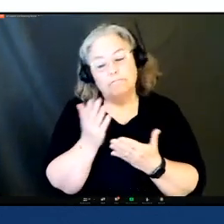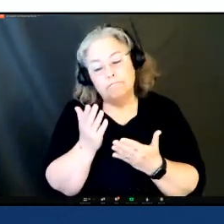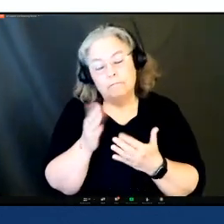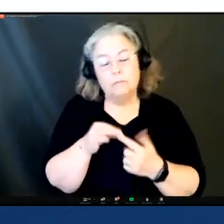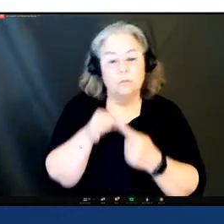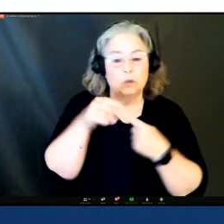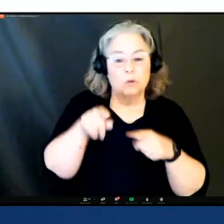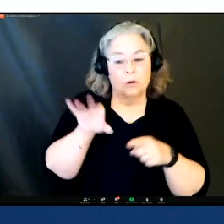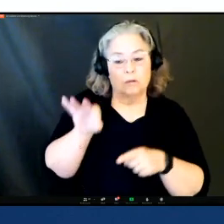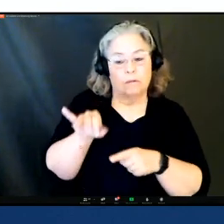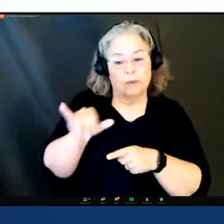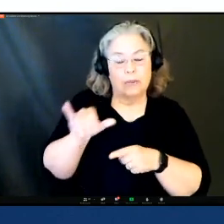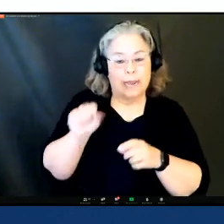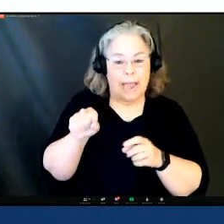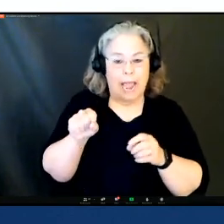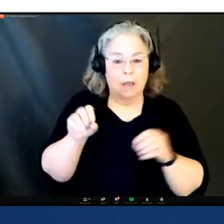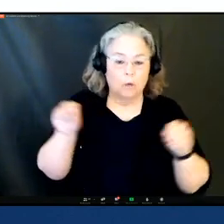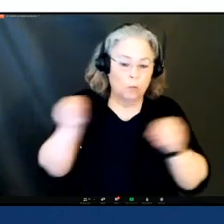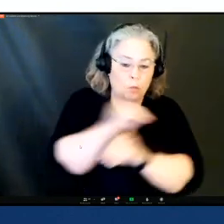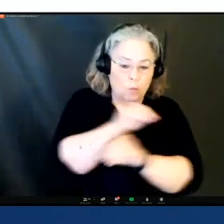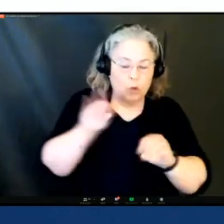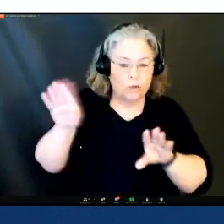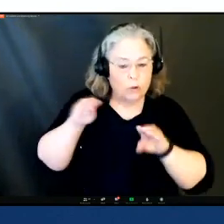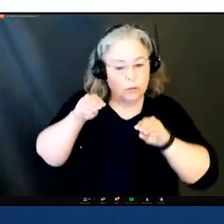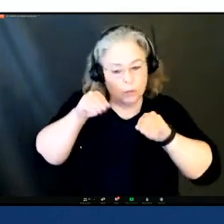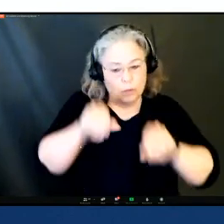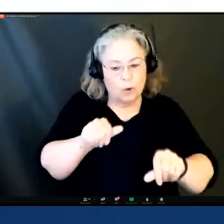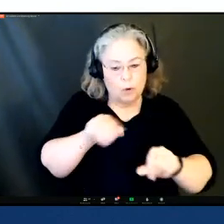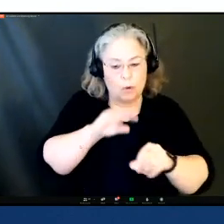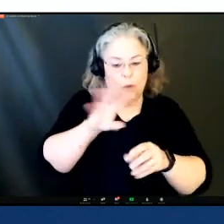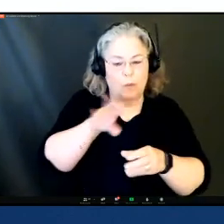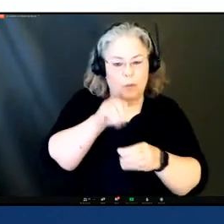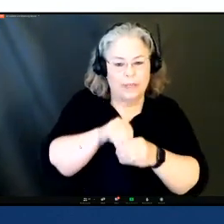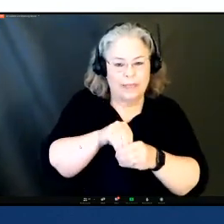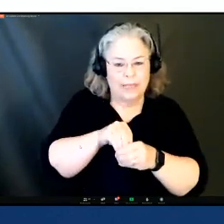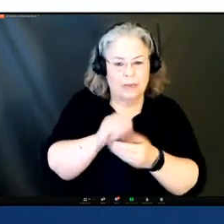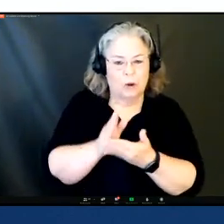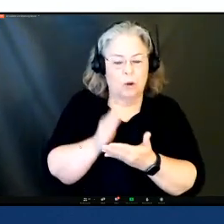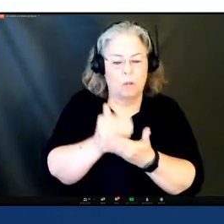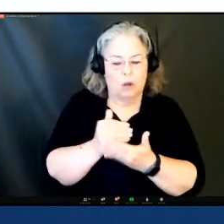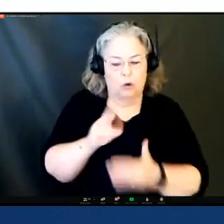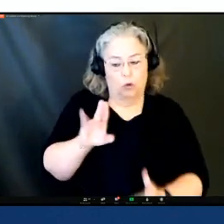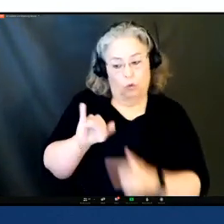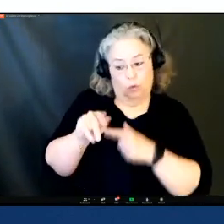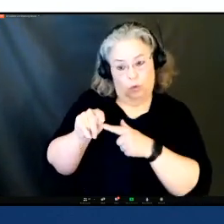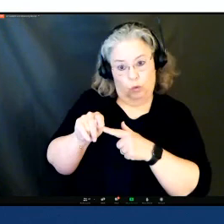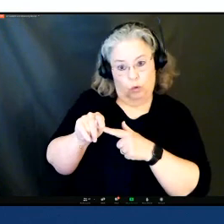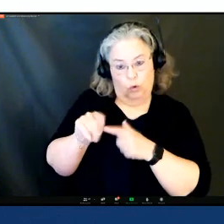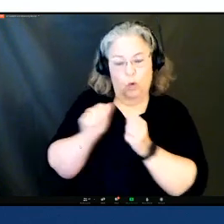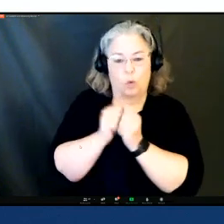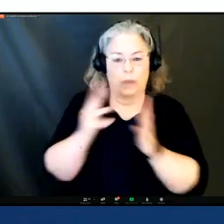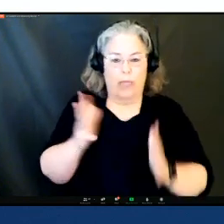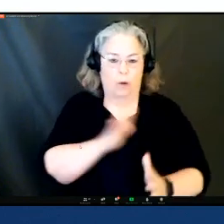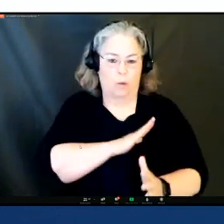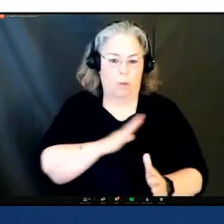departments can move expenditures around within the budget unit without board approval, but cannot exceed the total authority for the budget unit.